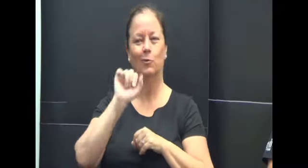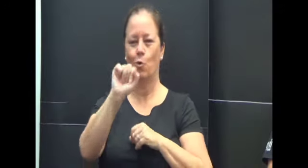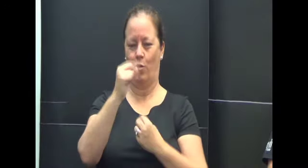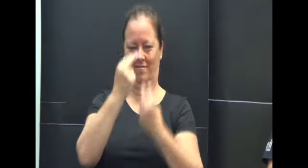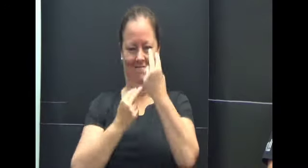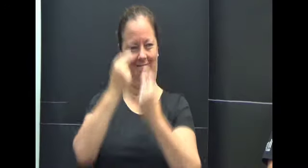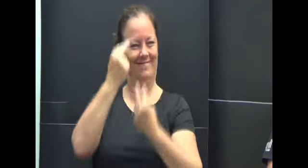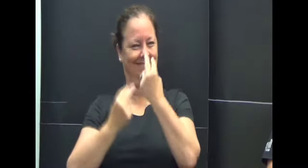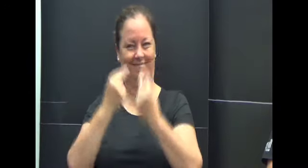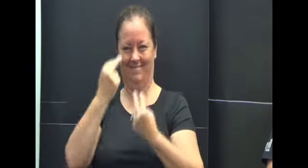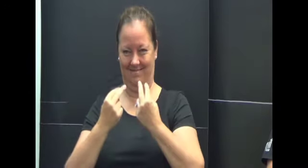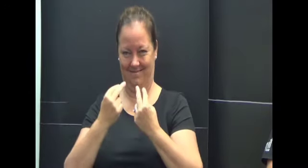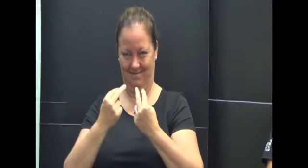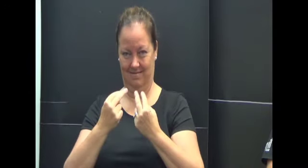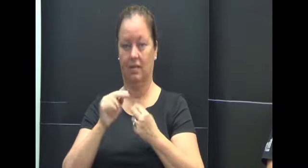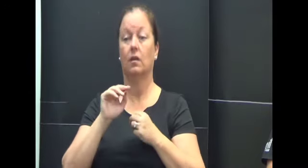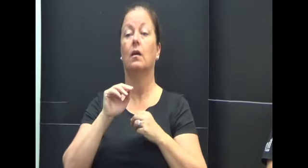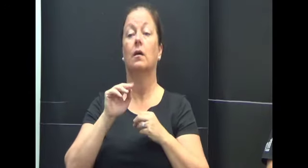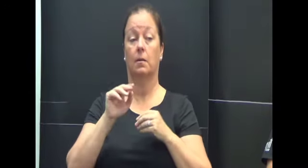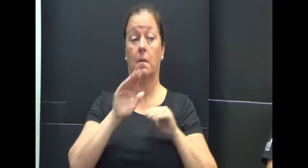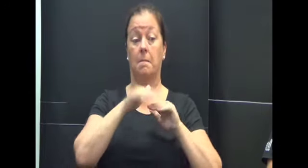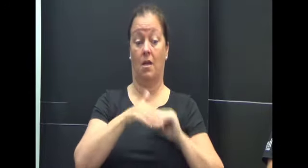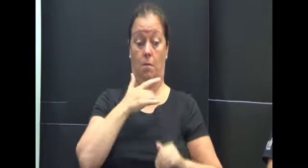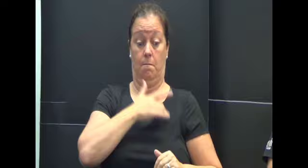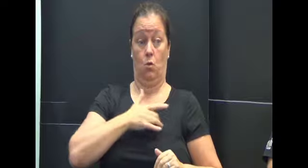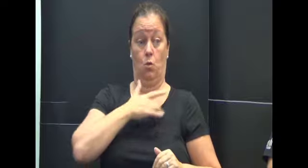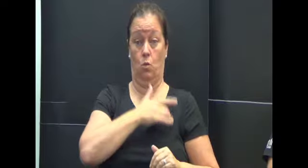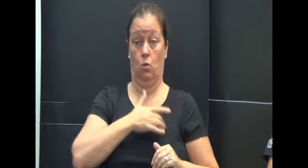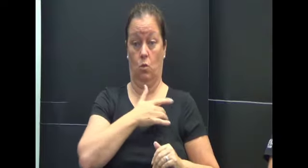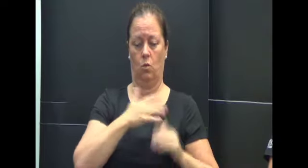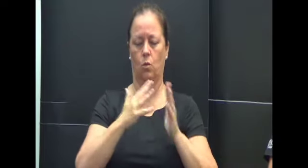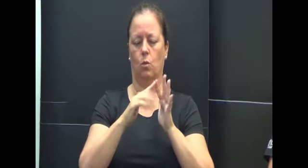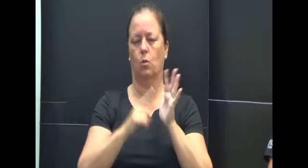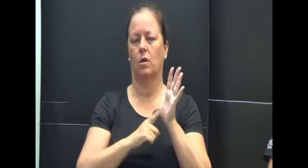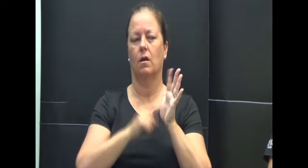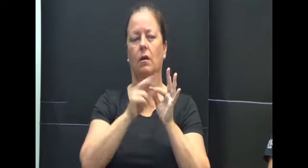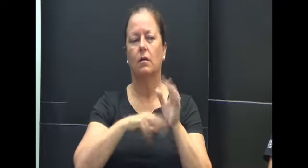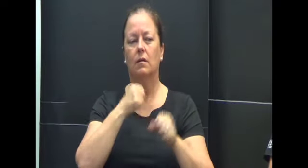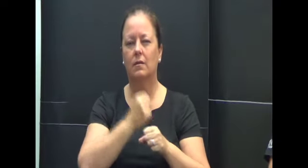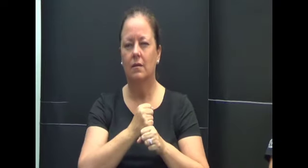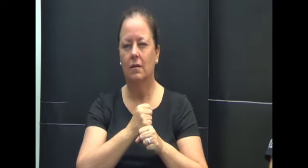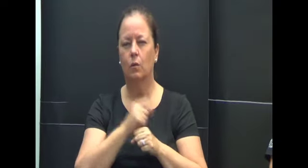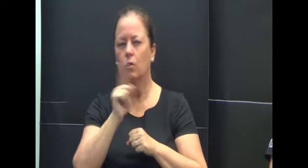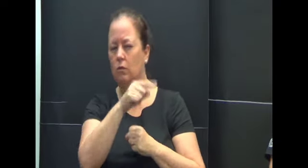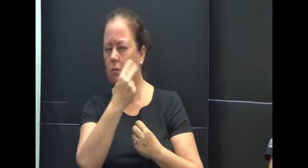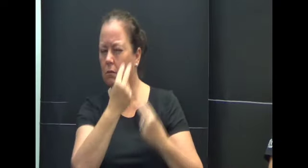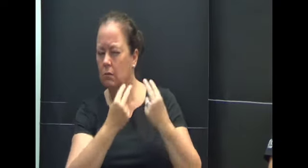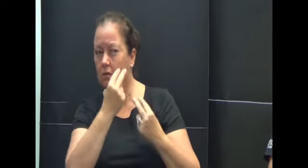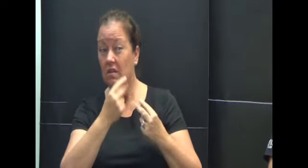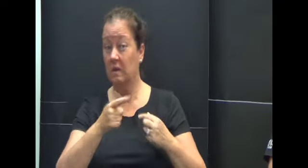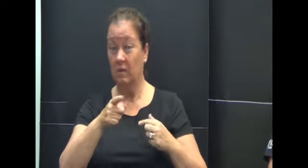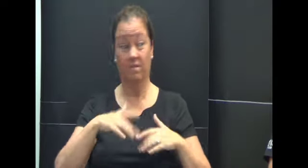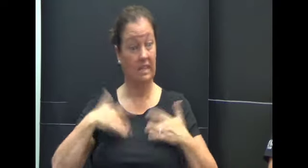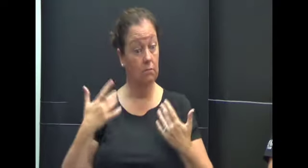wellbeing we want to think about how we see ourselves and how we feel within our lives.